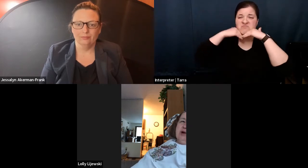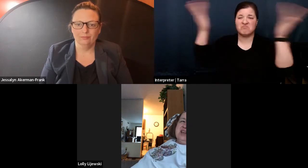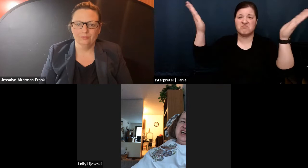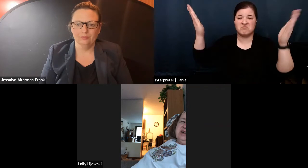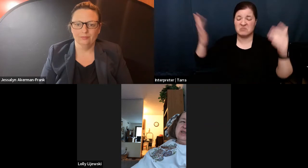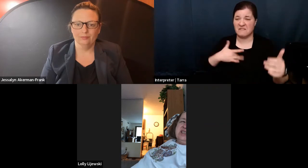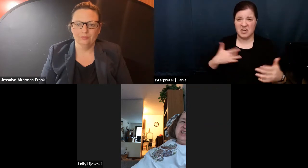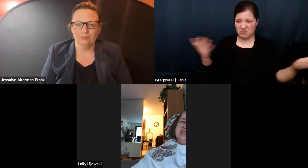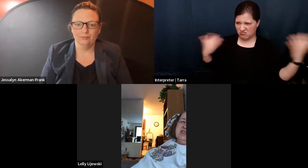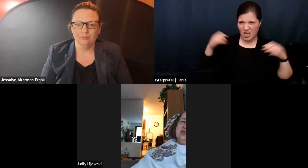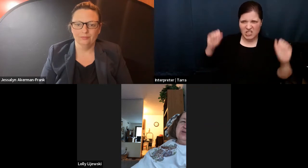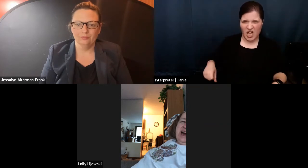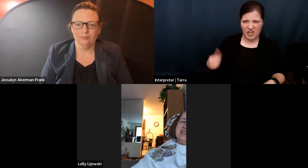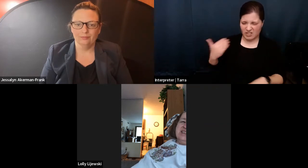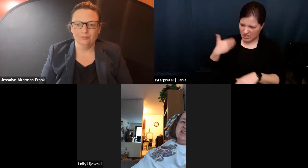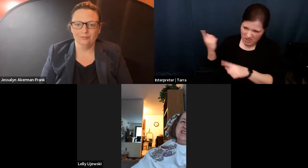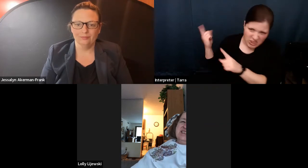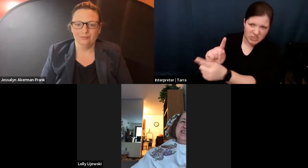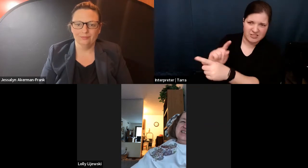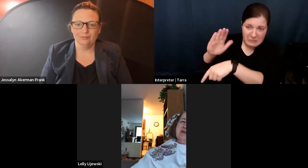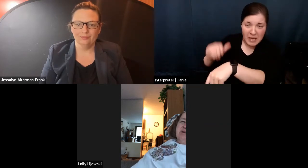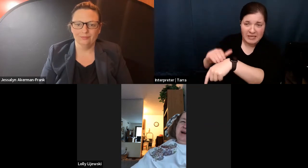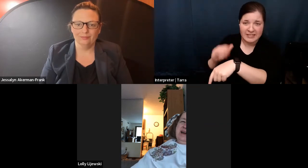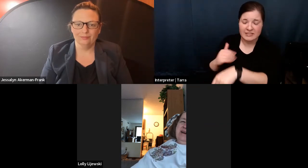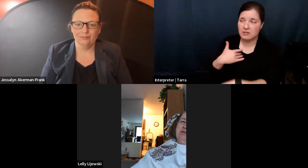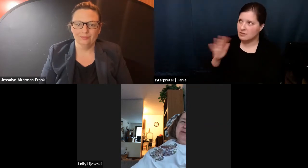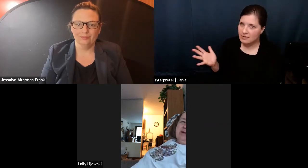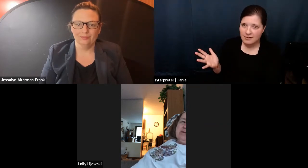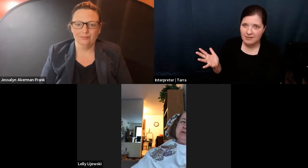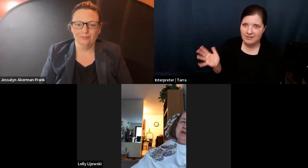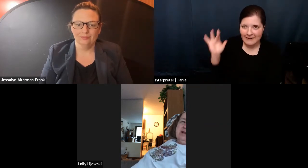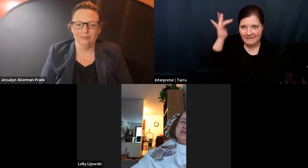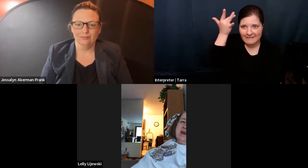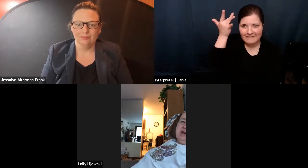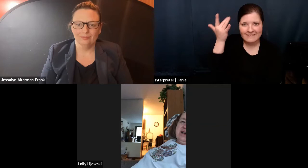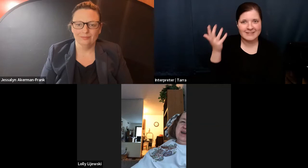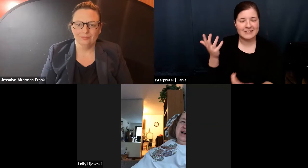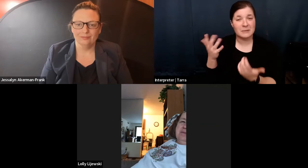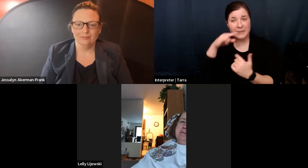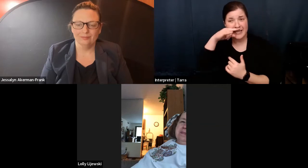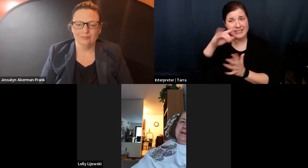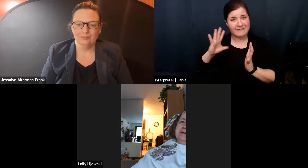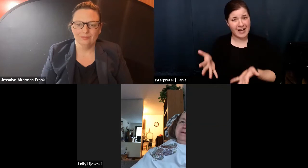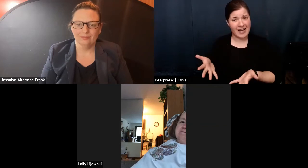They seem to understand, being taught -- they seem to be taught in school that they shouldn't interact with a service dog. And adults seem to feel more entitled to do that.